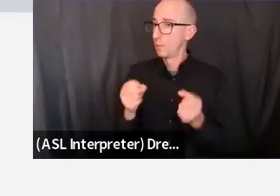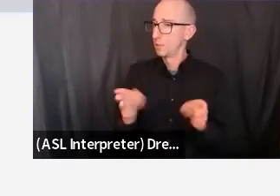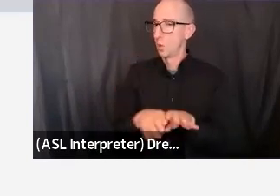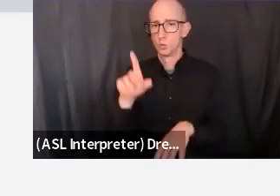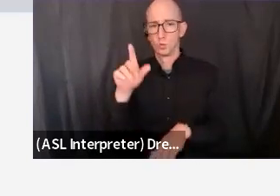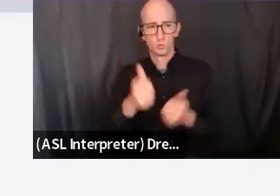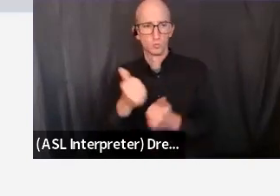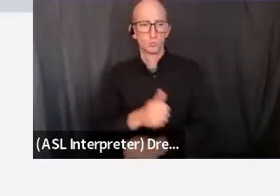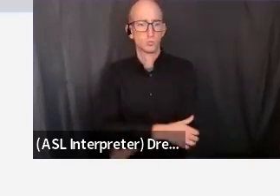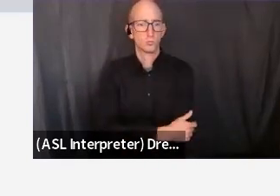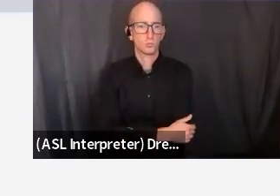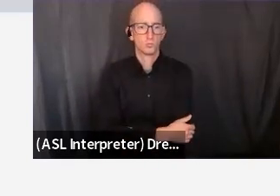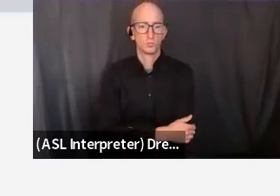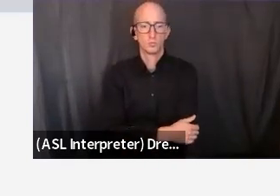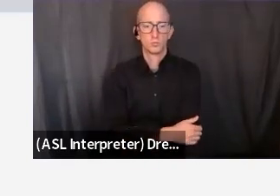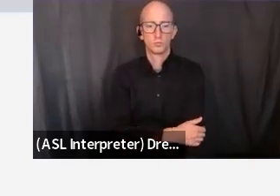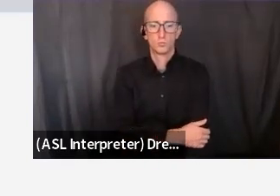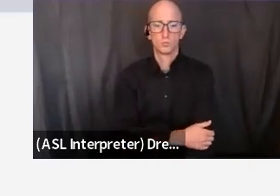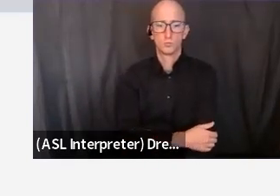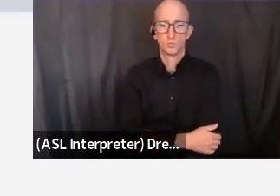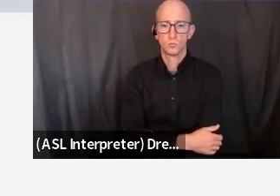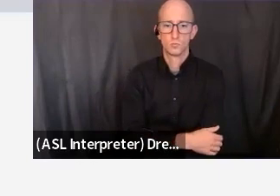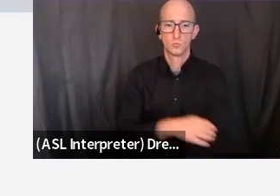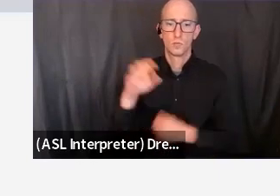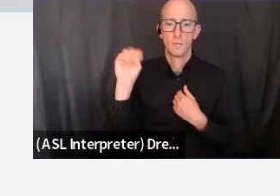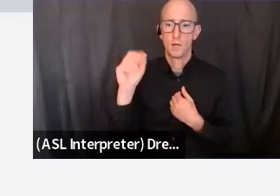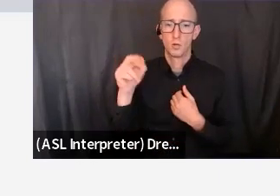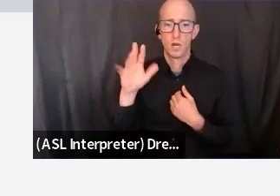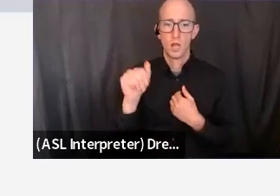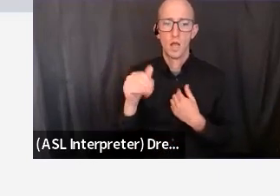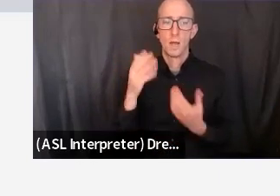that there'll be community engagement during the project period. And then we'll also be awarding